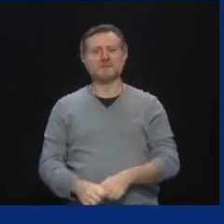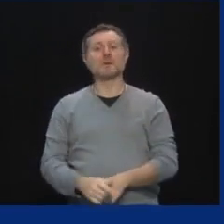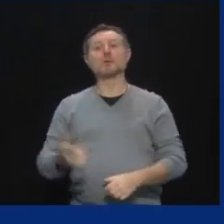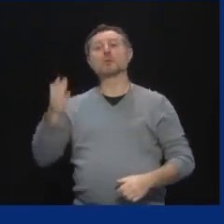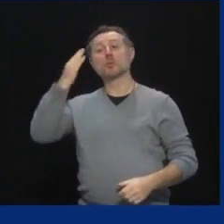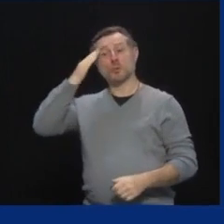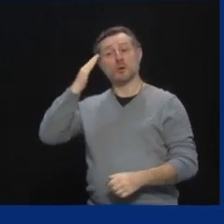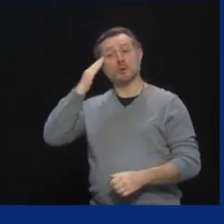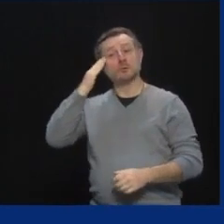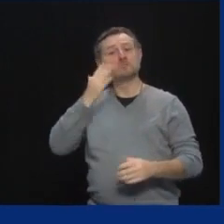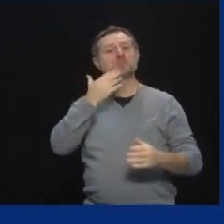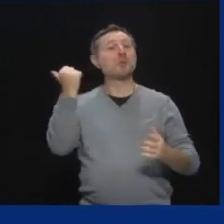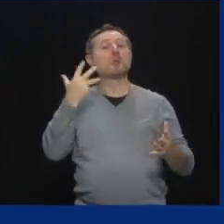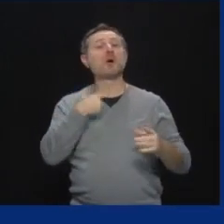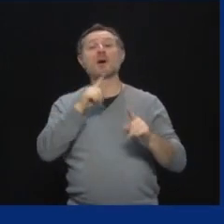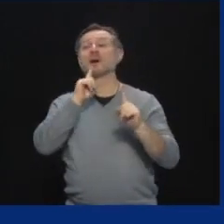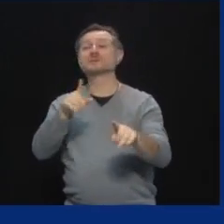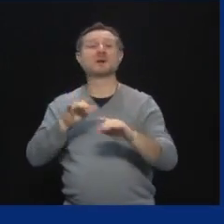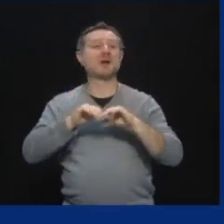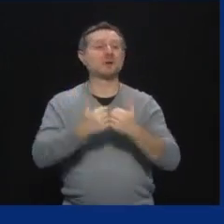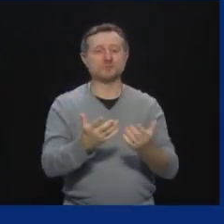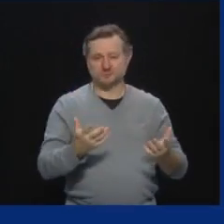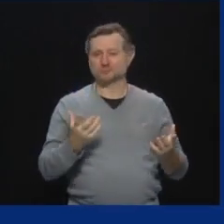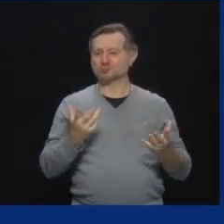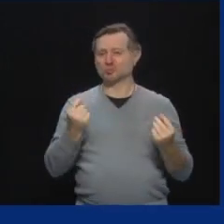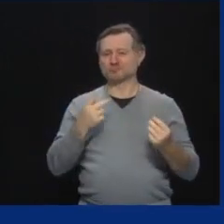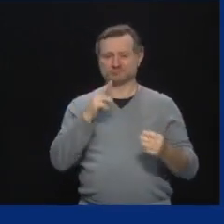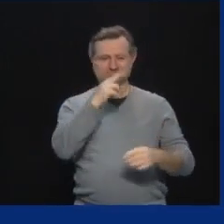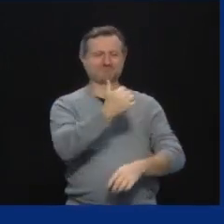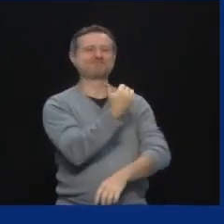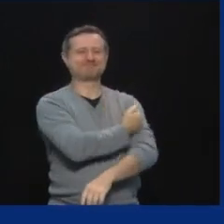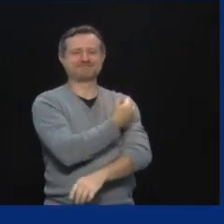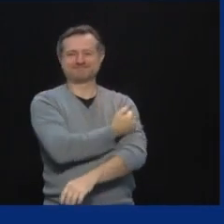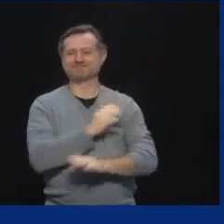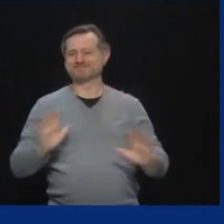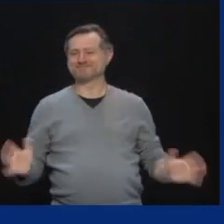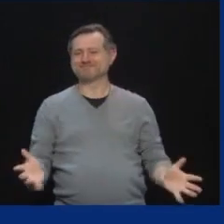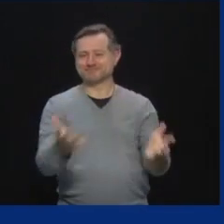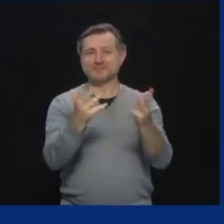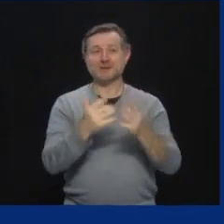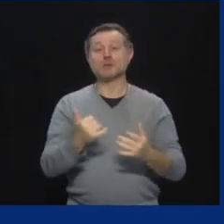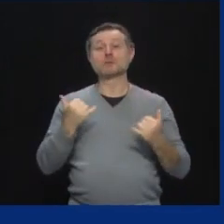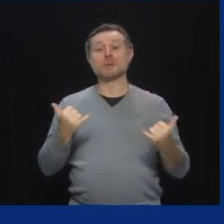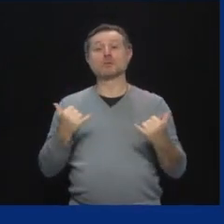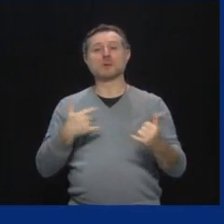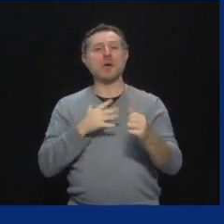vaccinated. Here's our update, our daily infection rate stabilizing. If